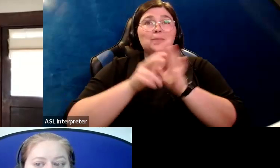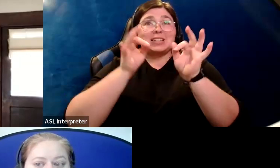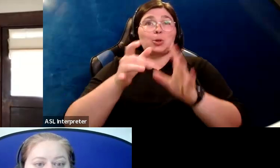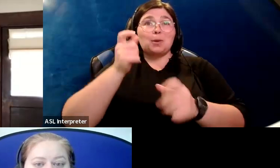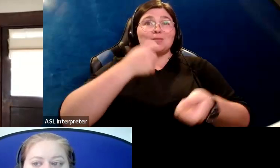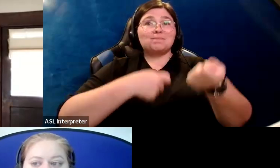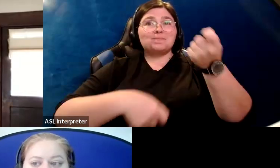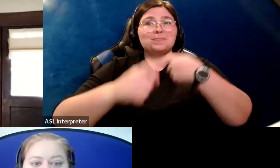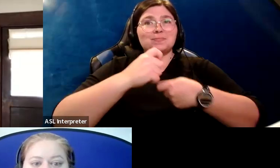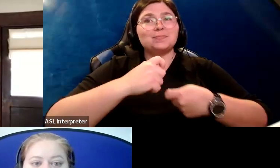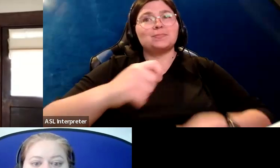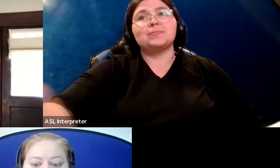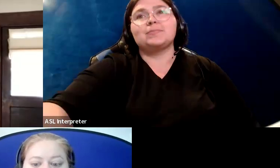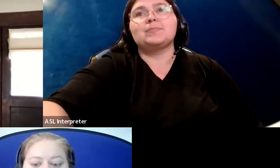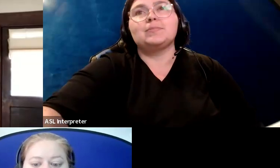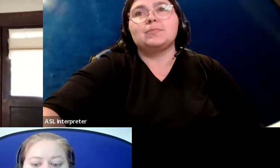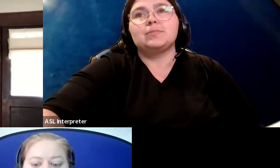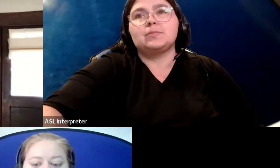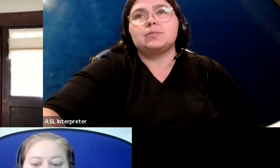Just give me a moment while I cue it up.